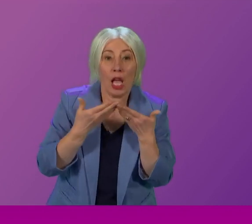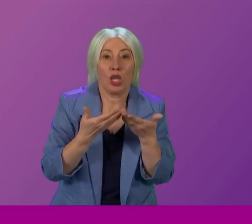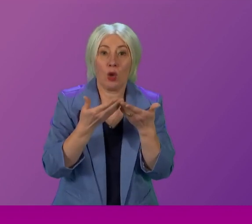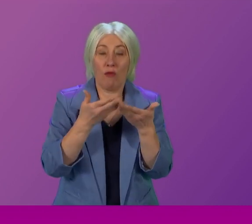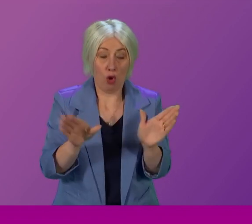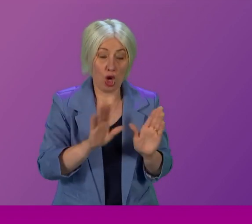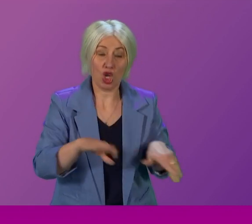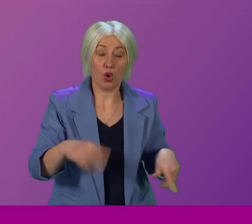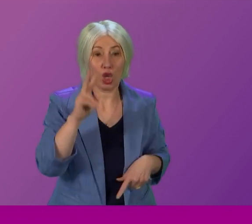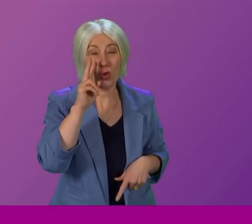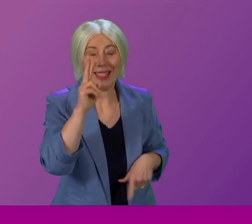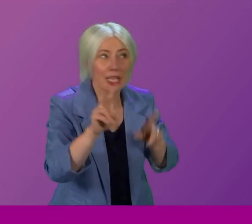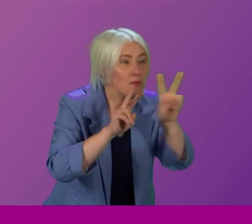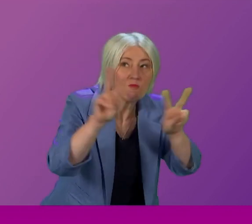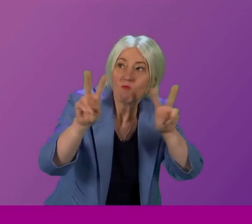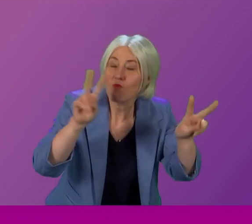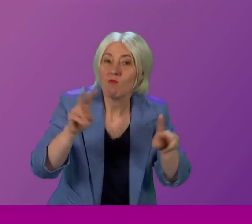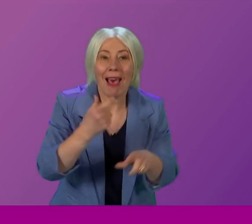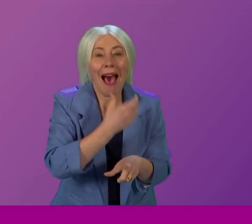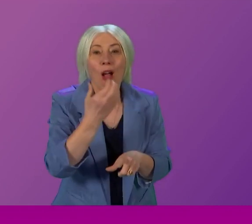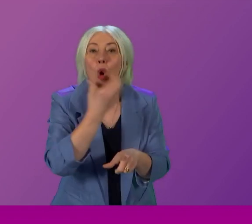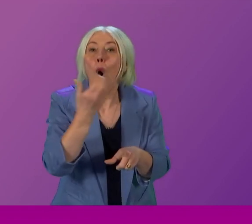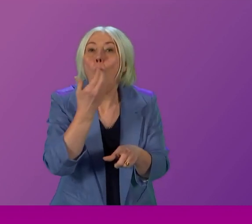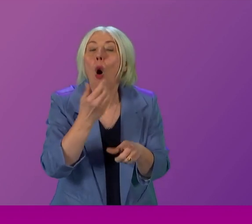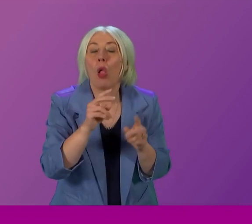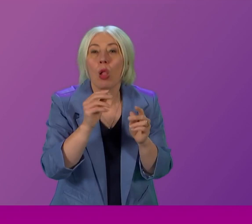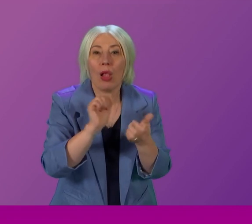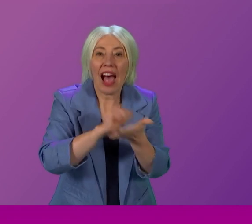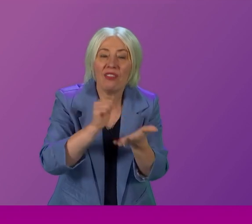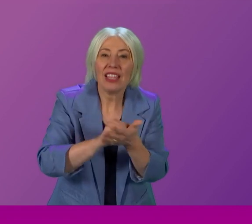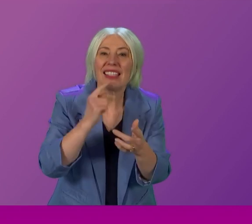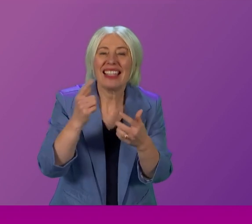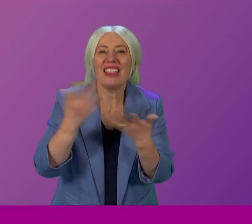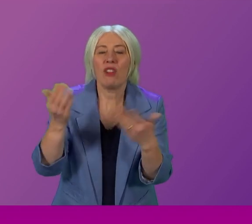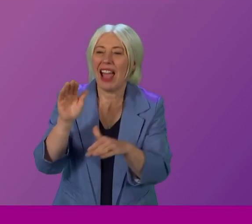to alcohol advertising. There is a world of difference between a billboard outside